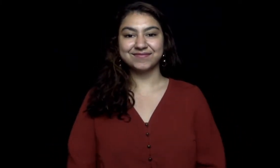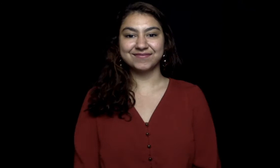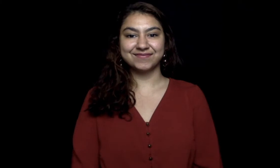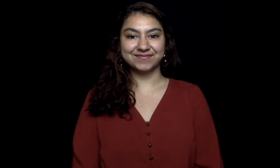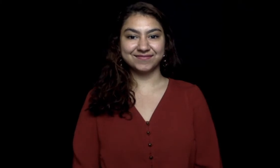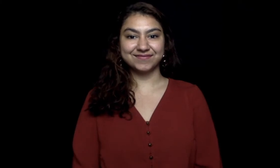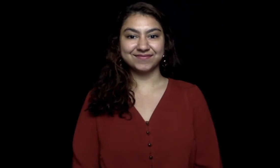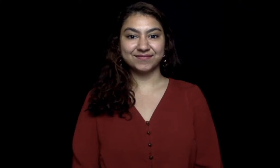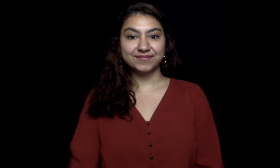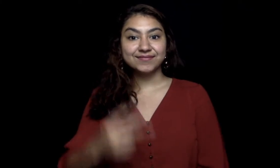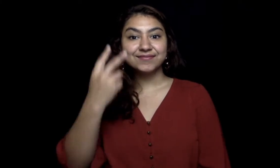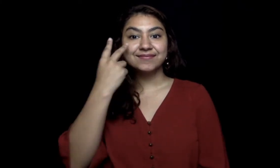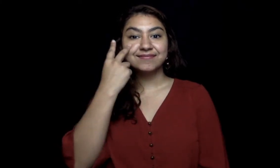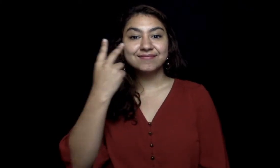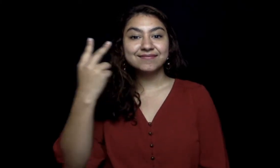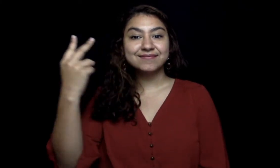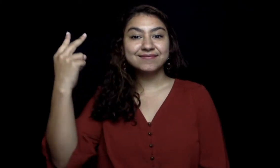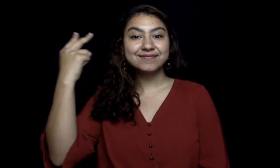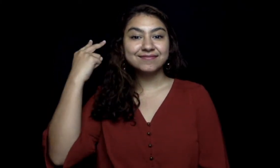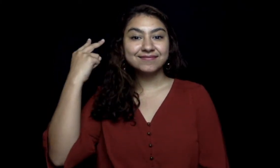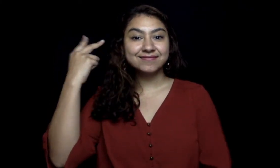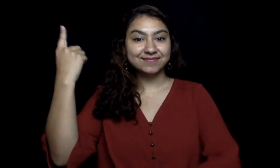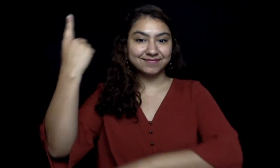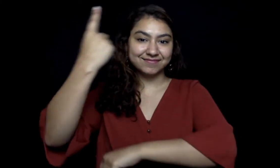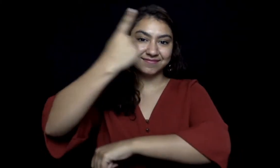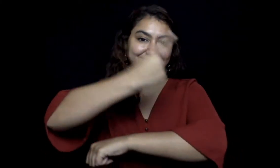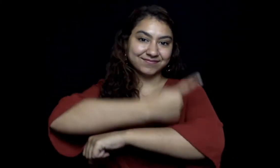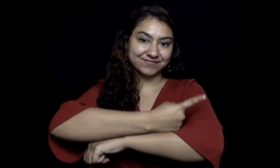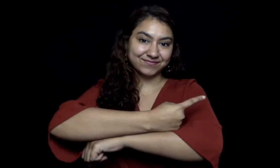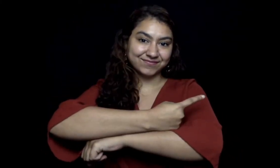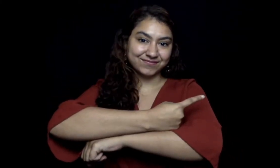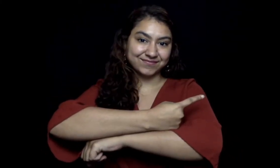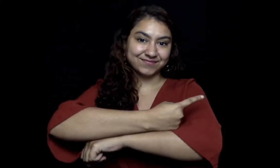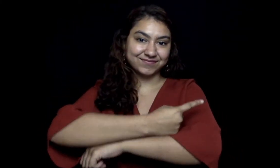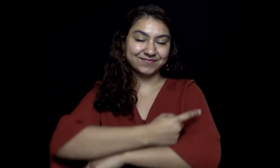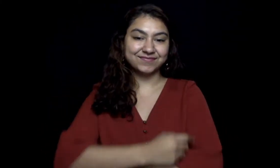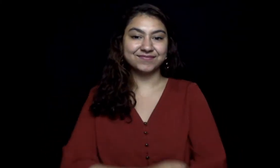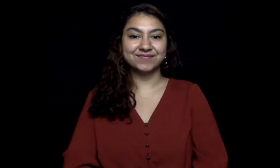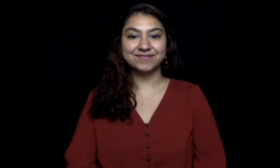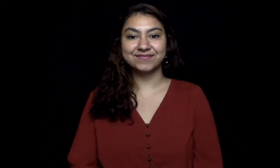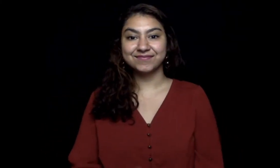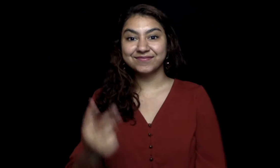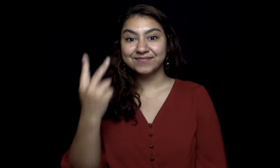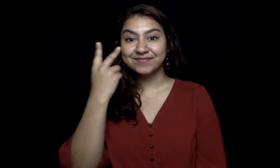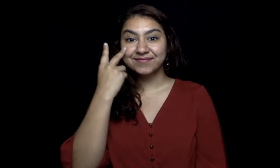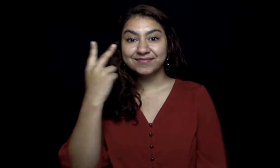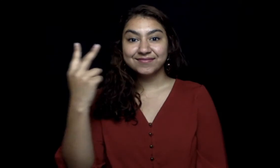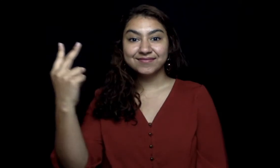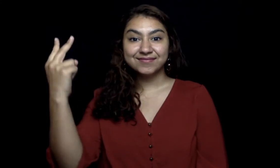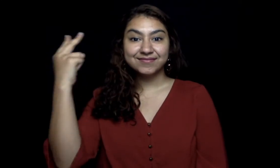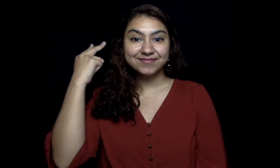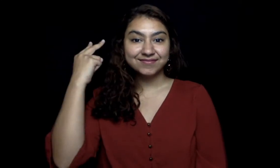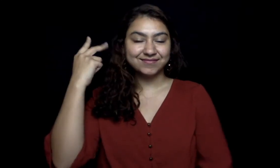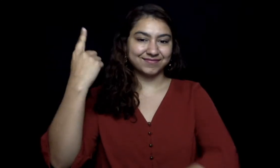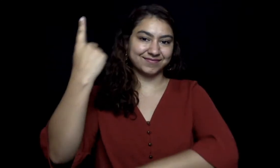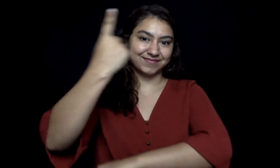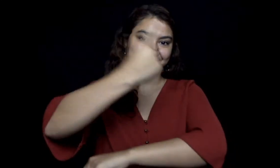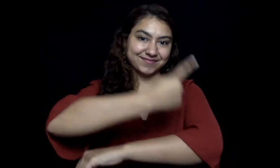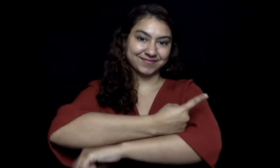Memorial Day